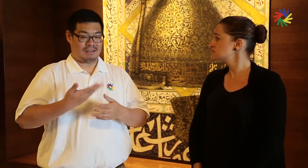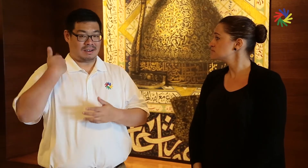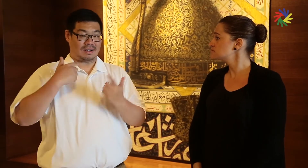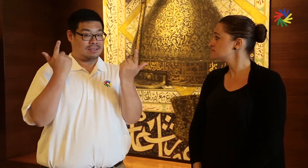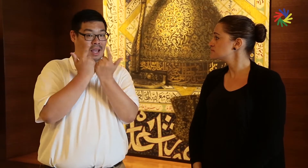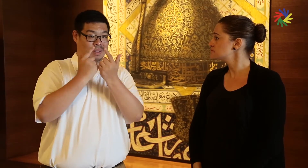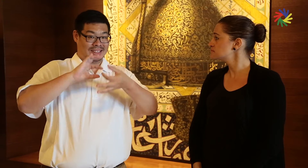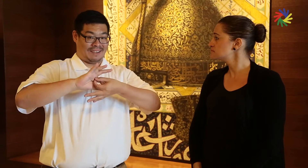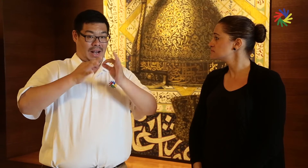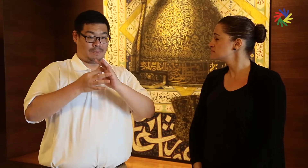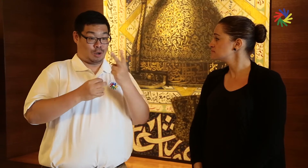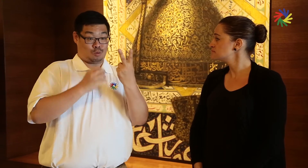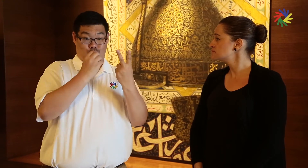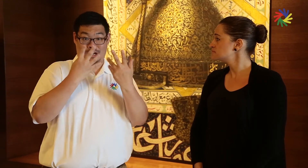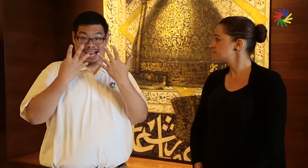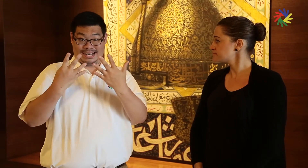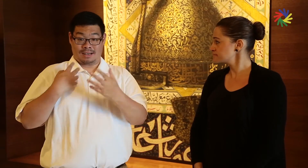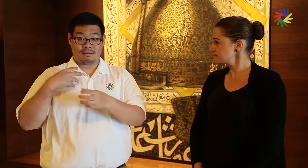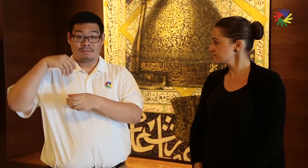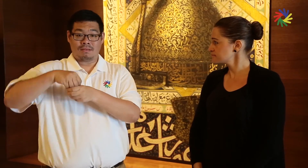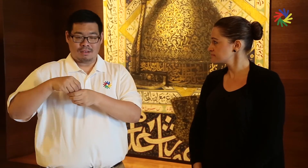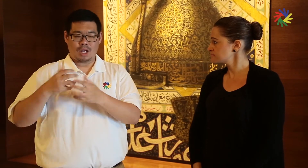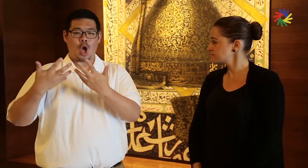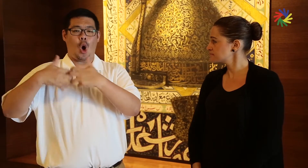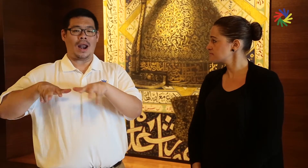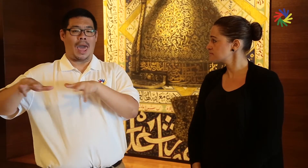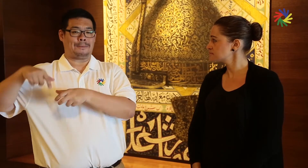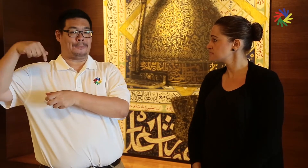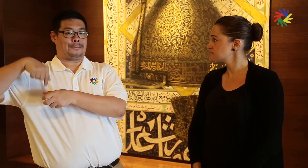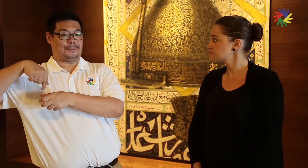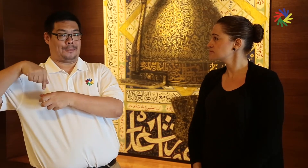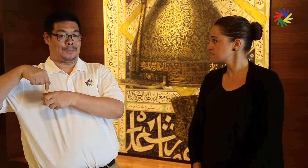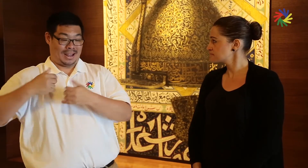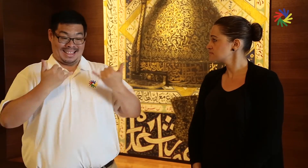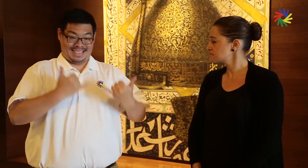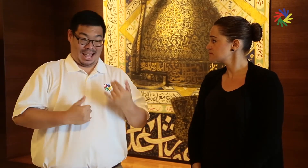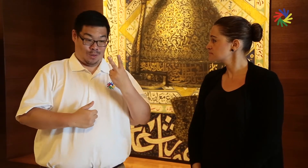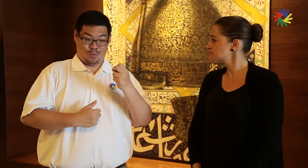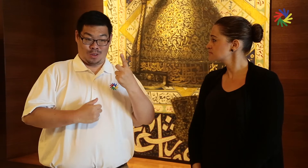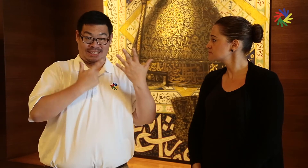I was involved in the 2009 Taipei Games on the Organizing Committee and now with the